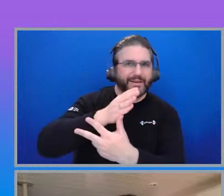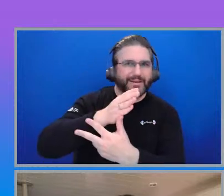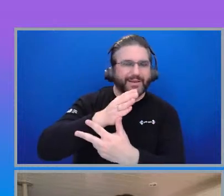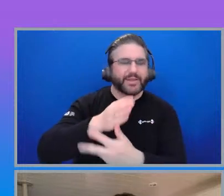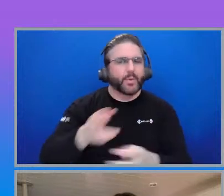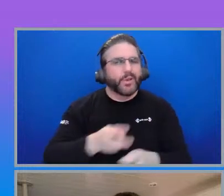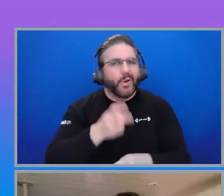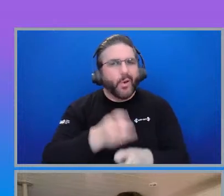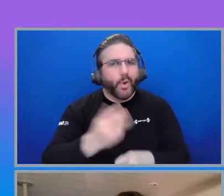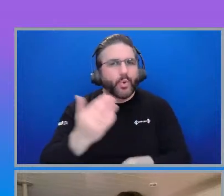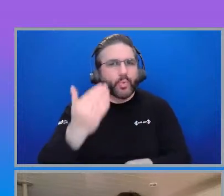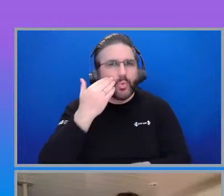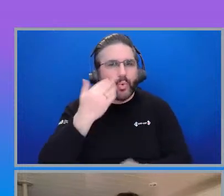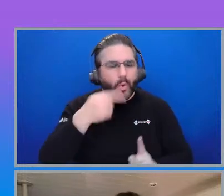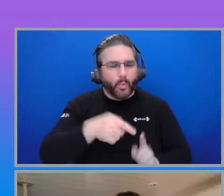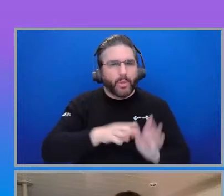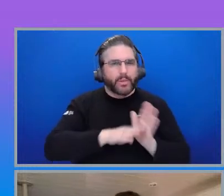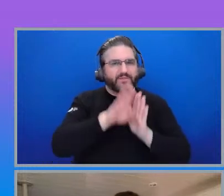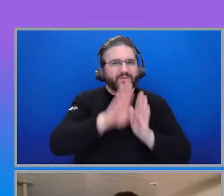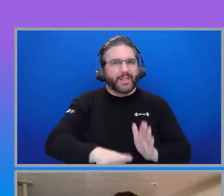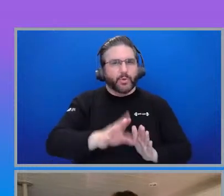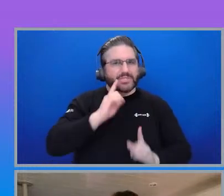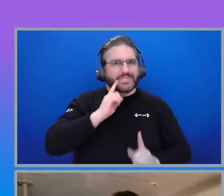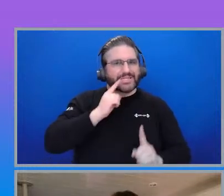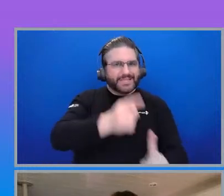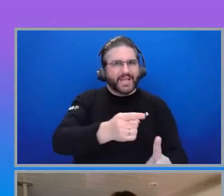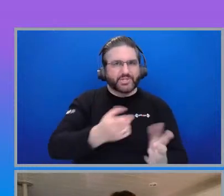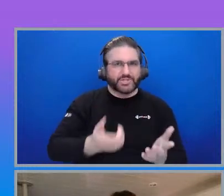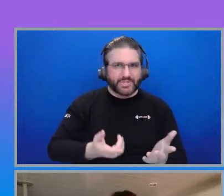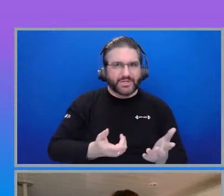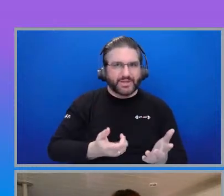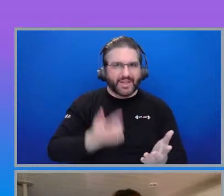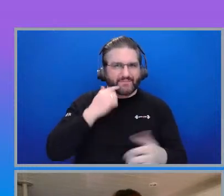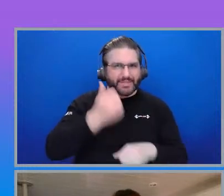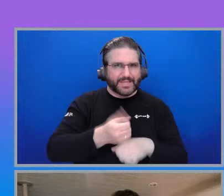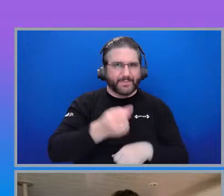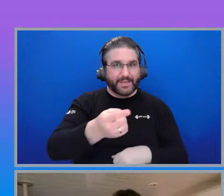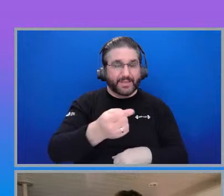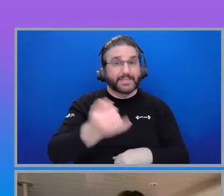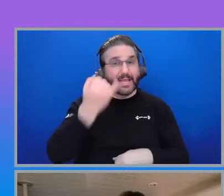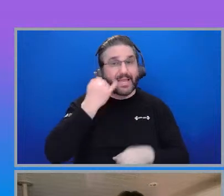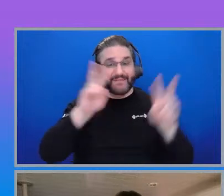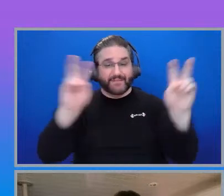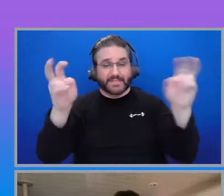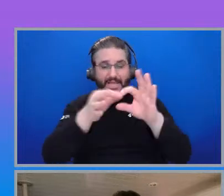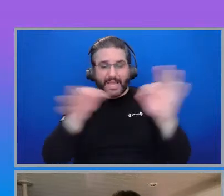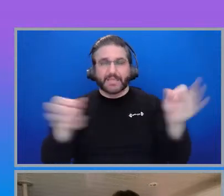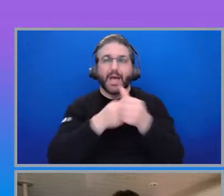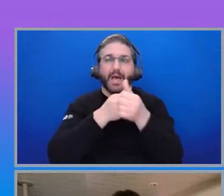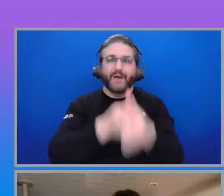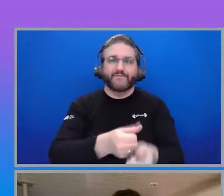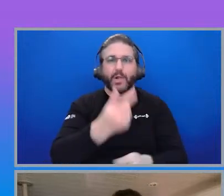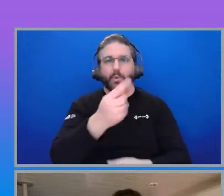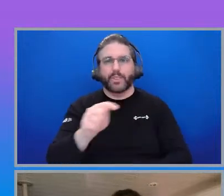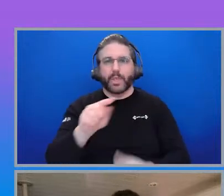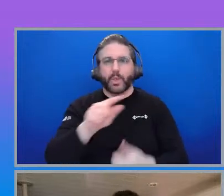know what the developer really wanted when they did that. If you say follow the order,